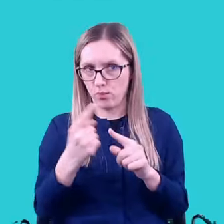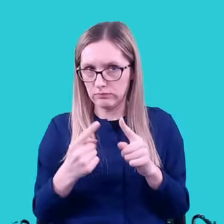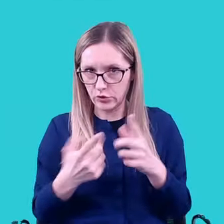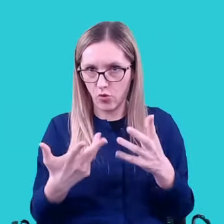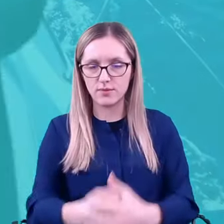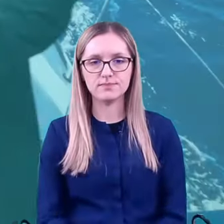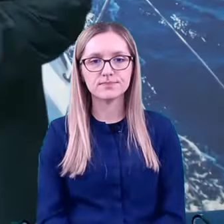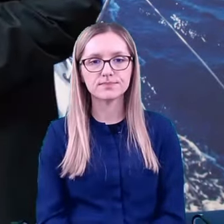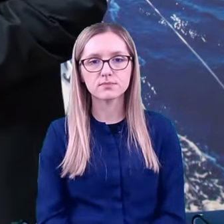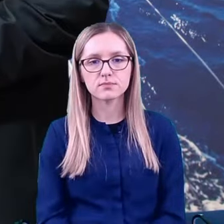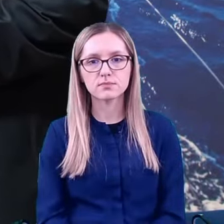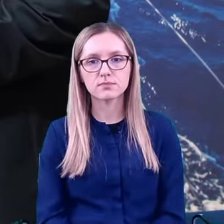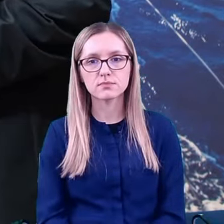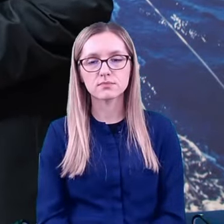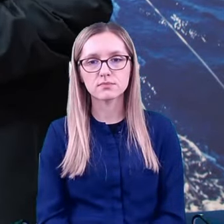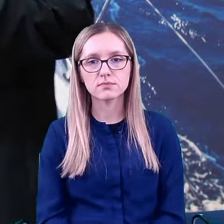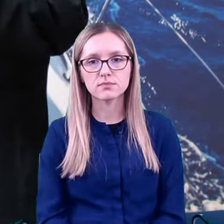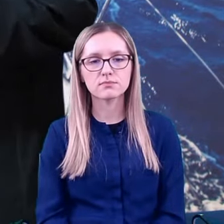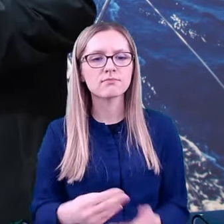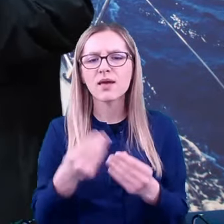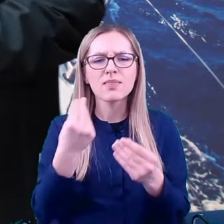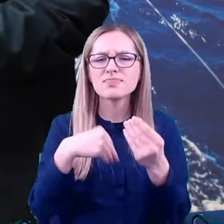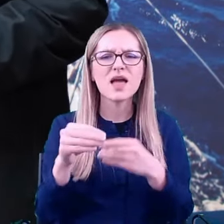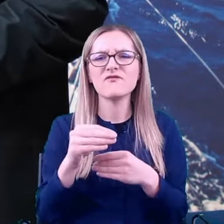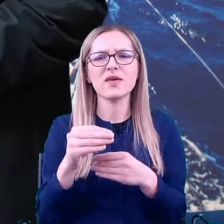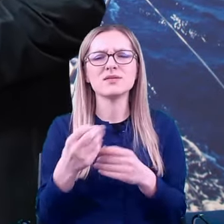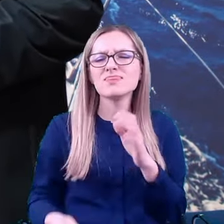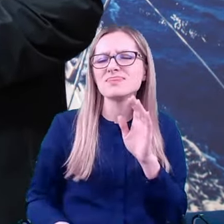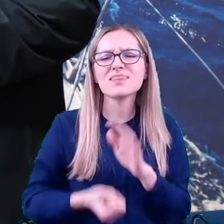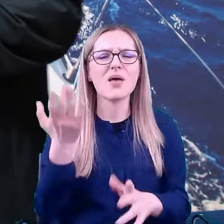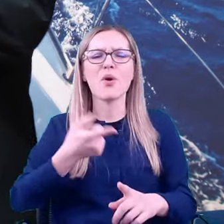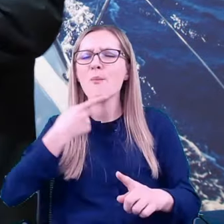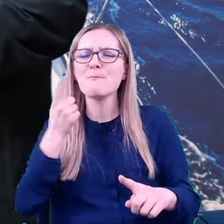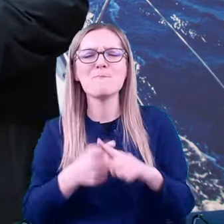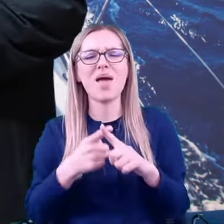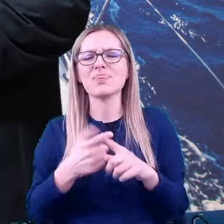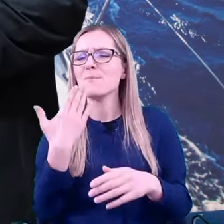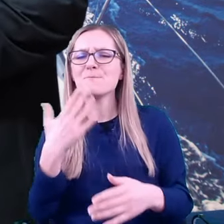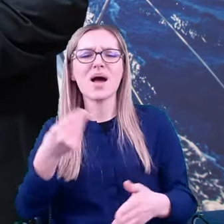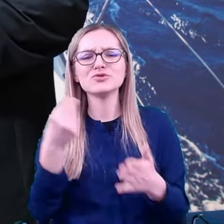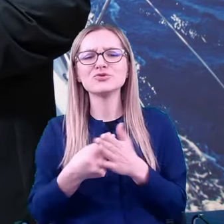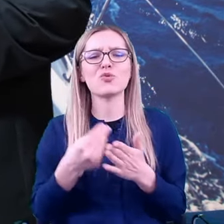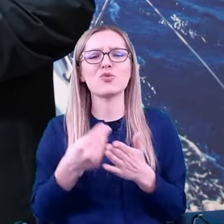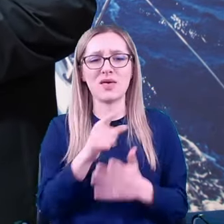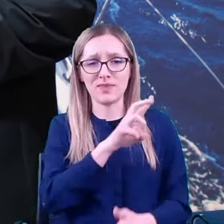Which metal is the most expensive? The most precious one? Any ideas?